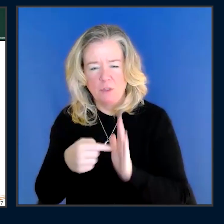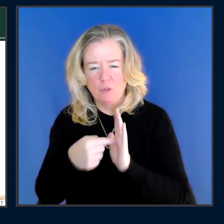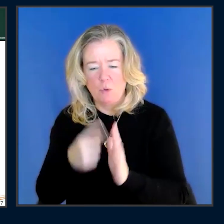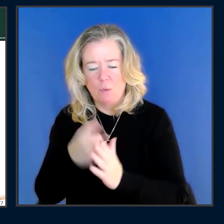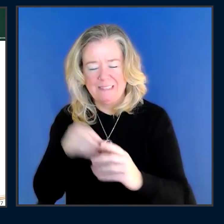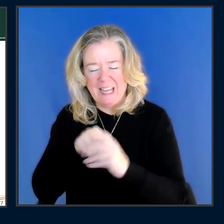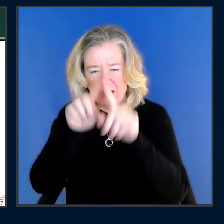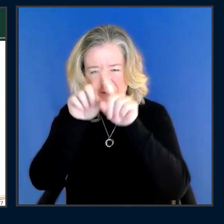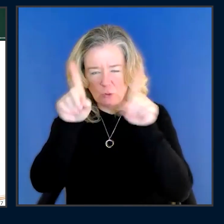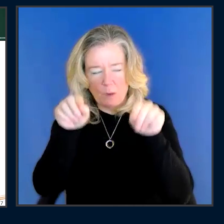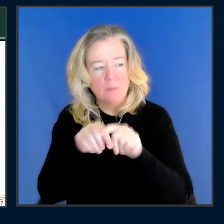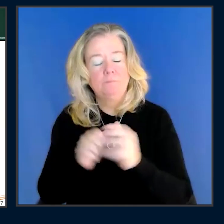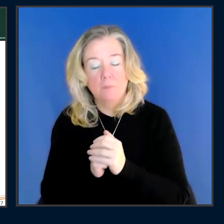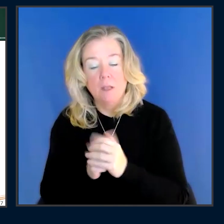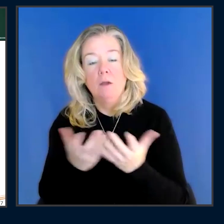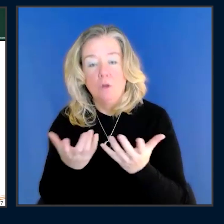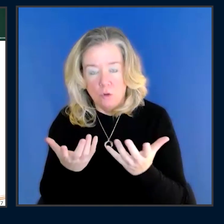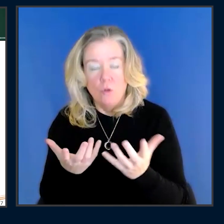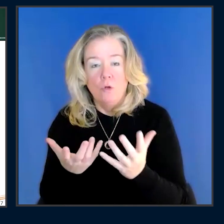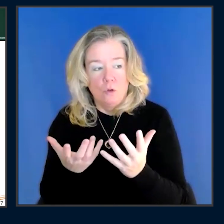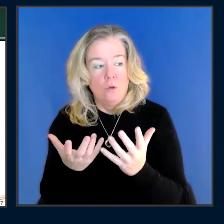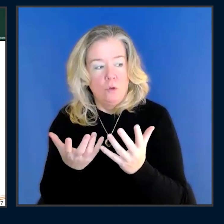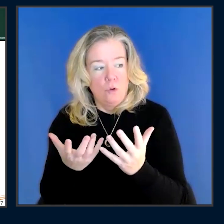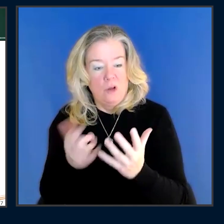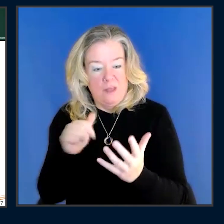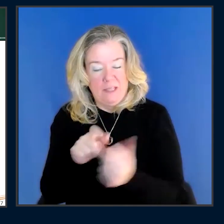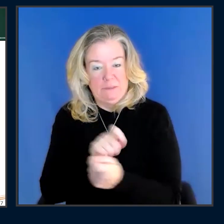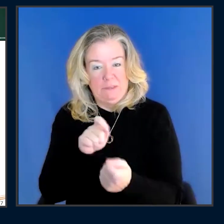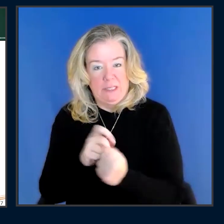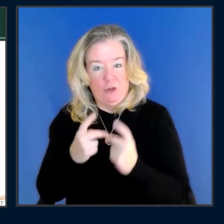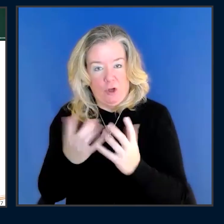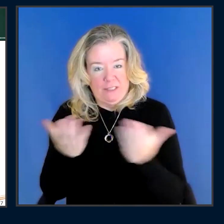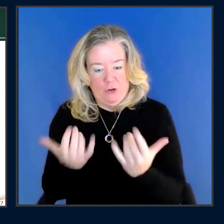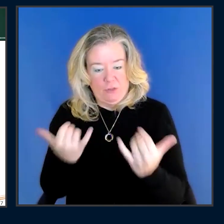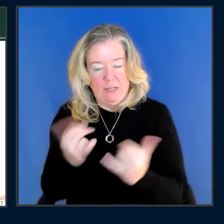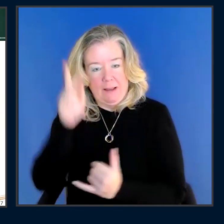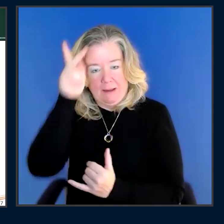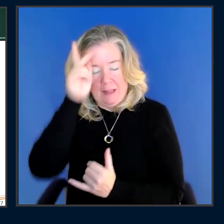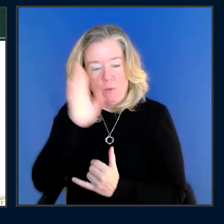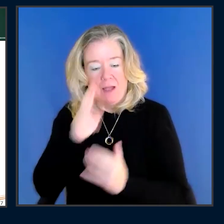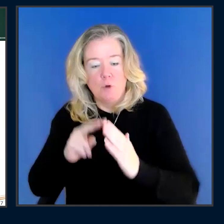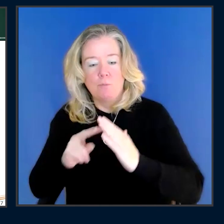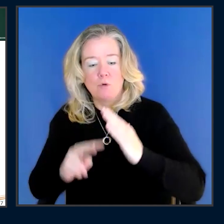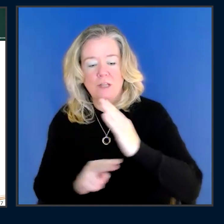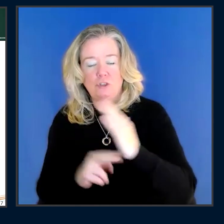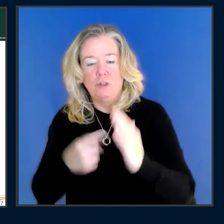So-- and with your-- this particular audience, Kelly is going to have to bridge the gap to practice